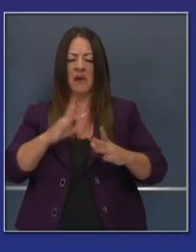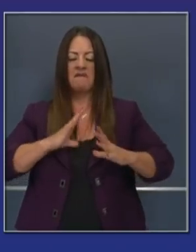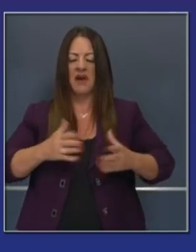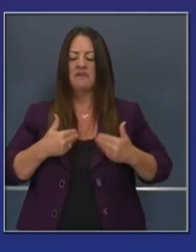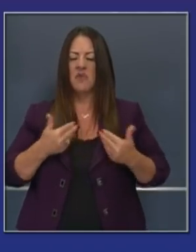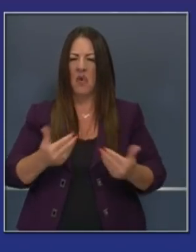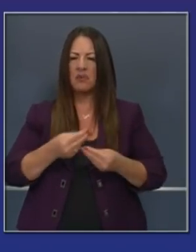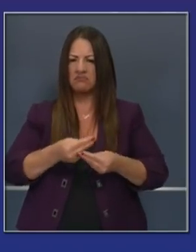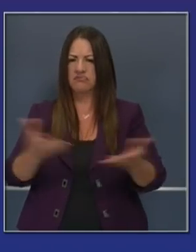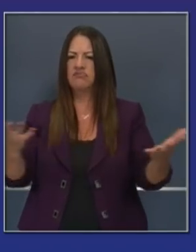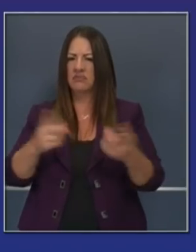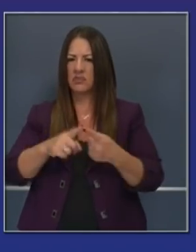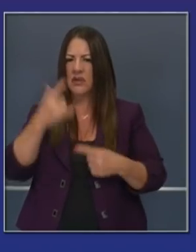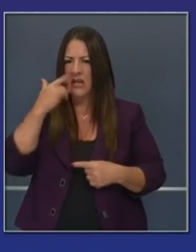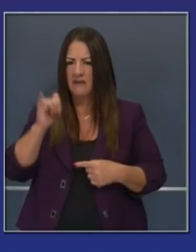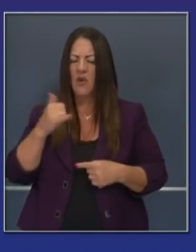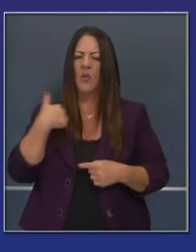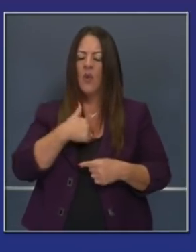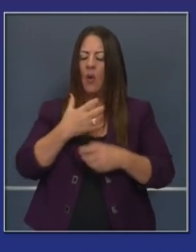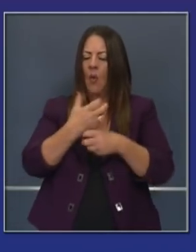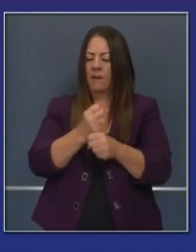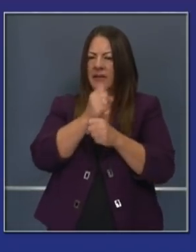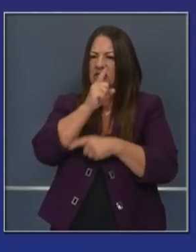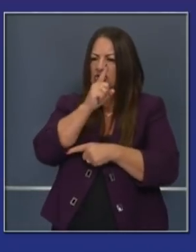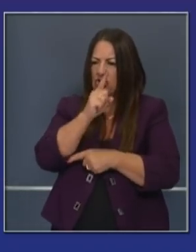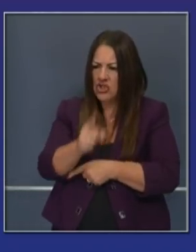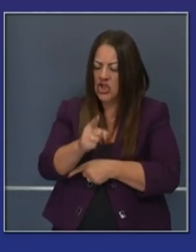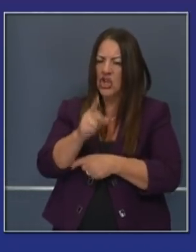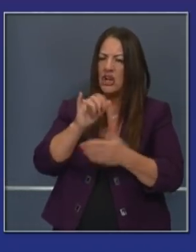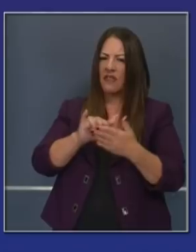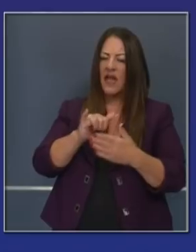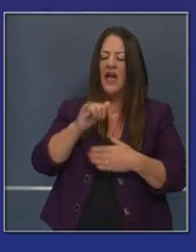PEOPLE'S LIVES OR THE EMOTION AROUND THE VACCINES AND WHEN THEY WILL BE SAFELY AVAILABLE.